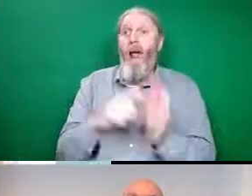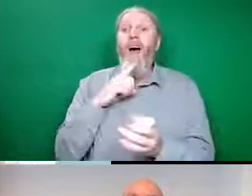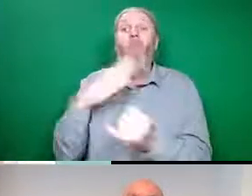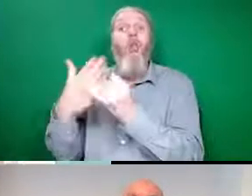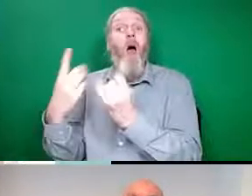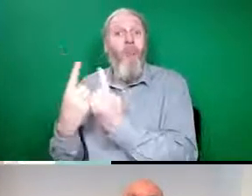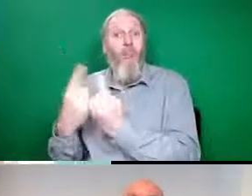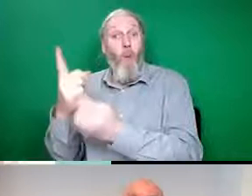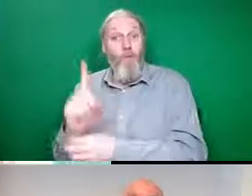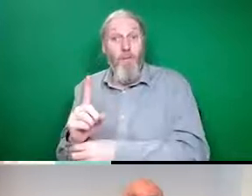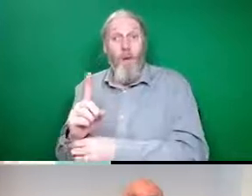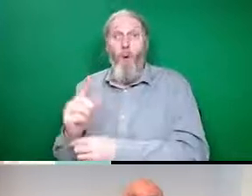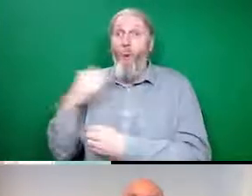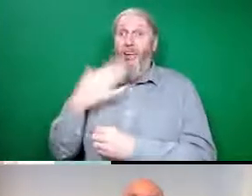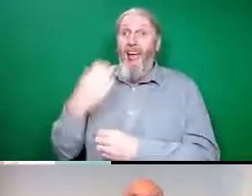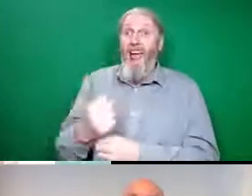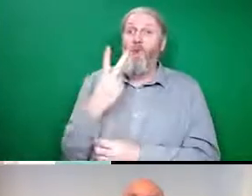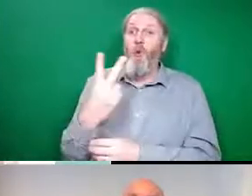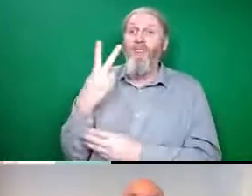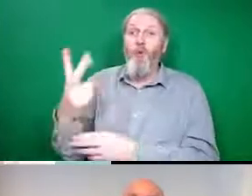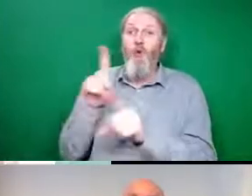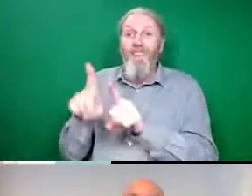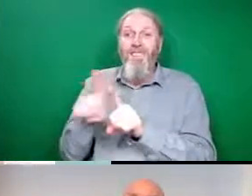which were all created through co-creation with local